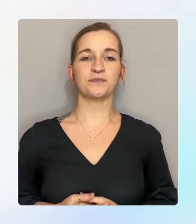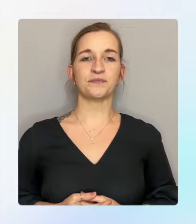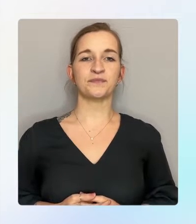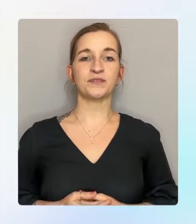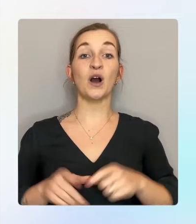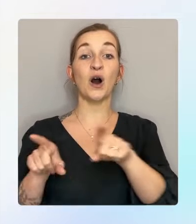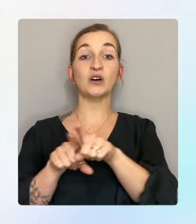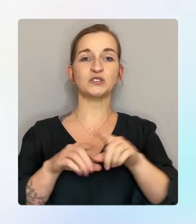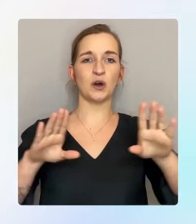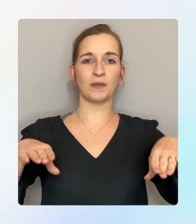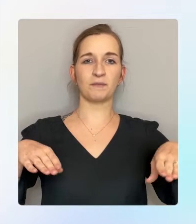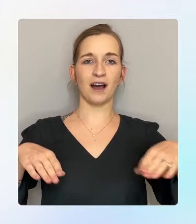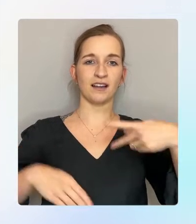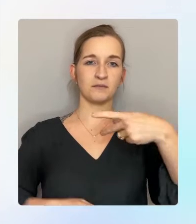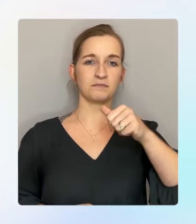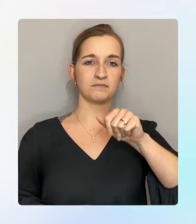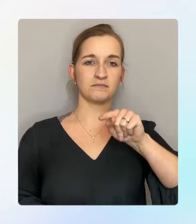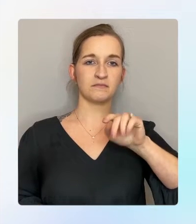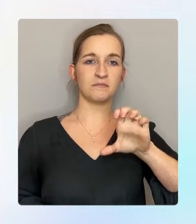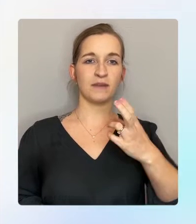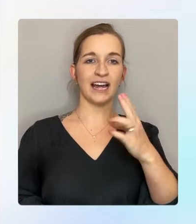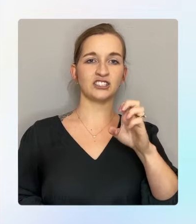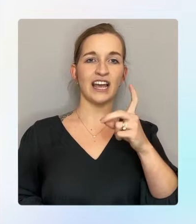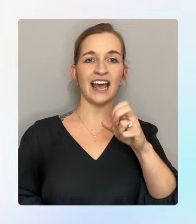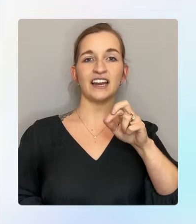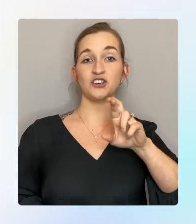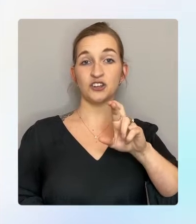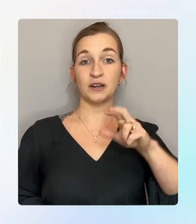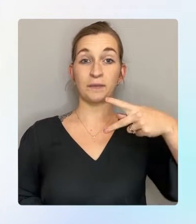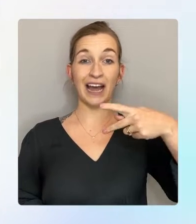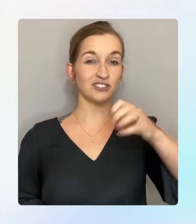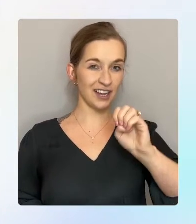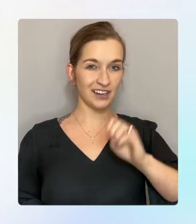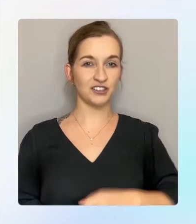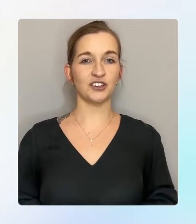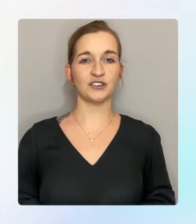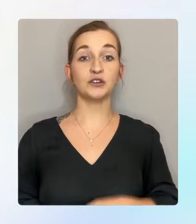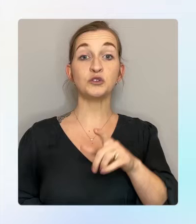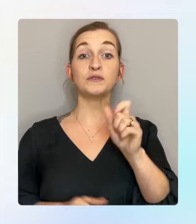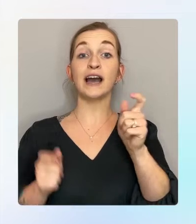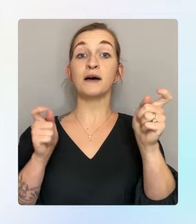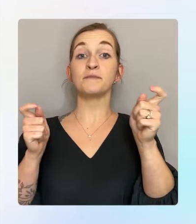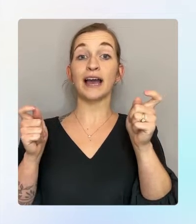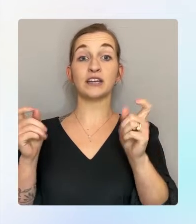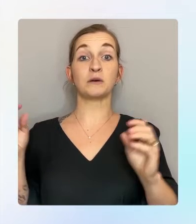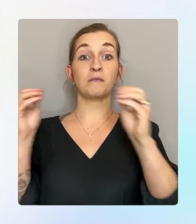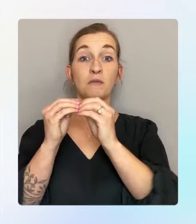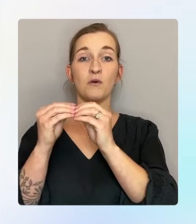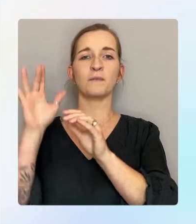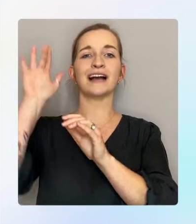They also show up in the patch editor. You can manage them and add more by clicking on the "More Ports" button.